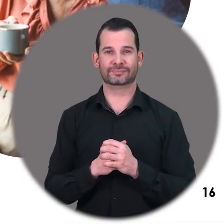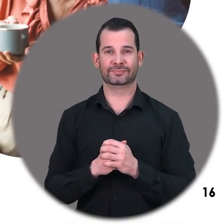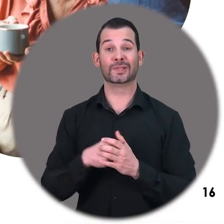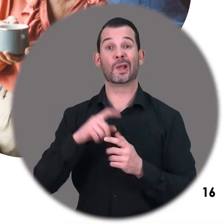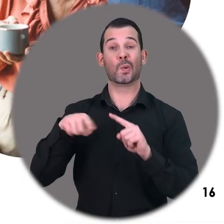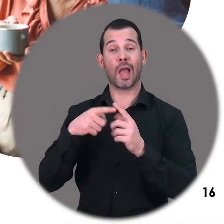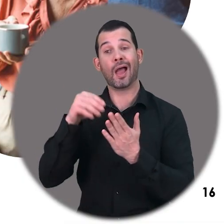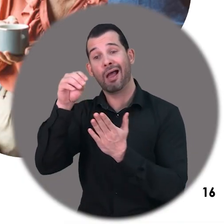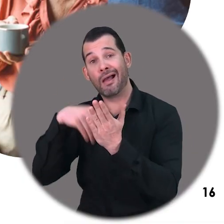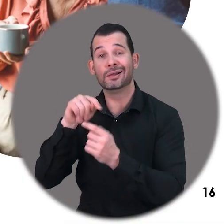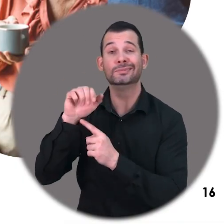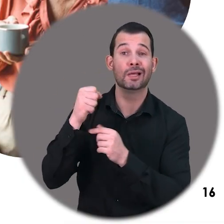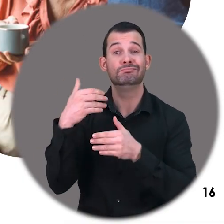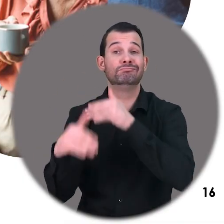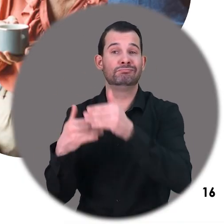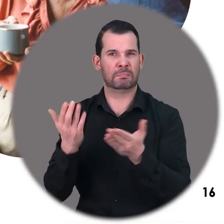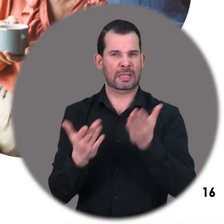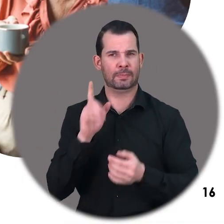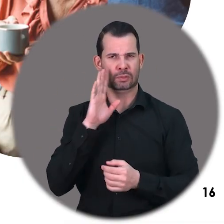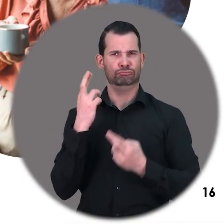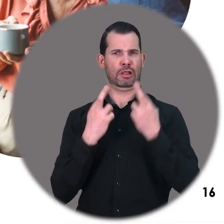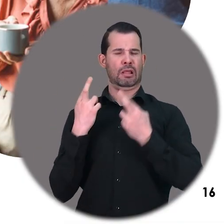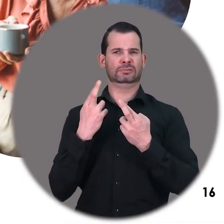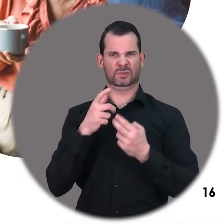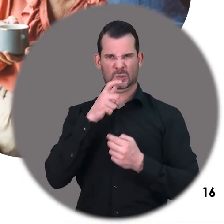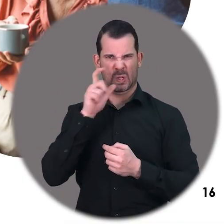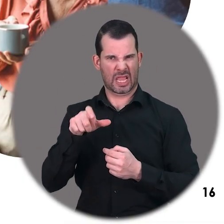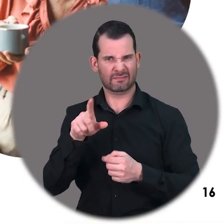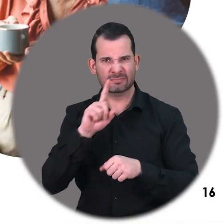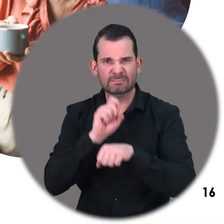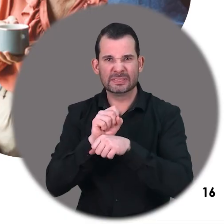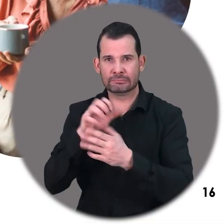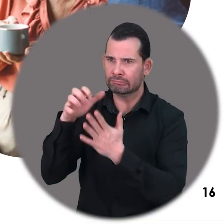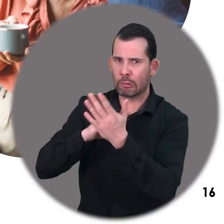When doing your taxes, you may realize there is no need for you to claim